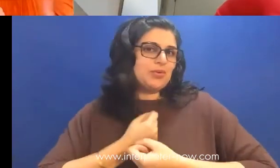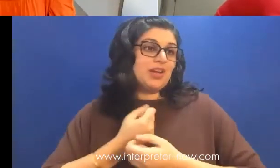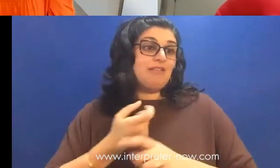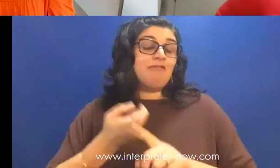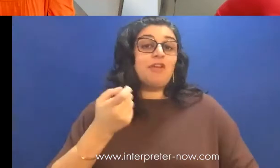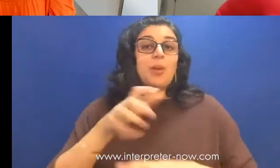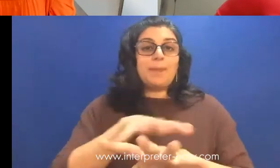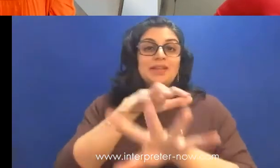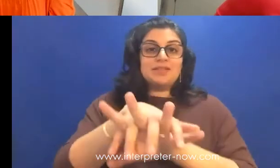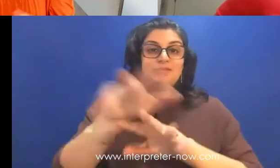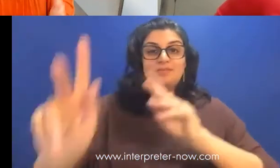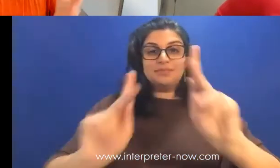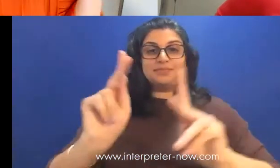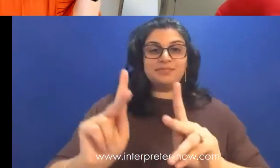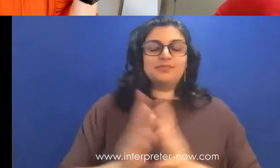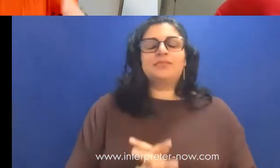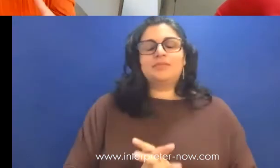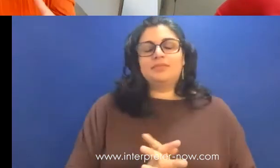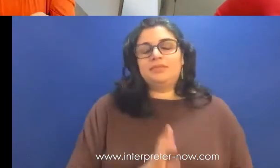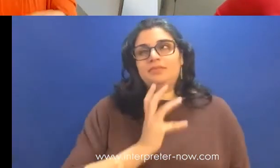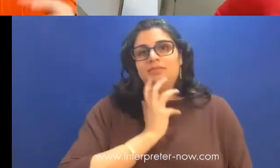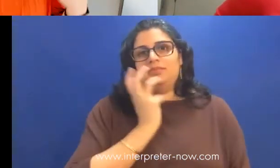or indigenous people. I just dove into that.